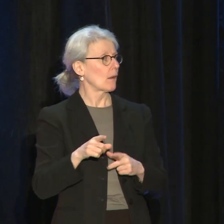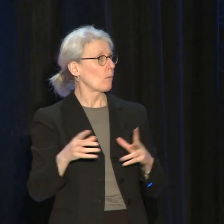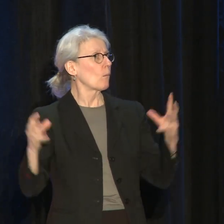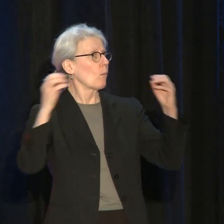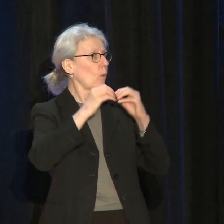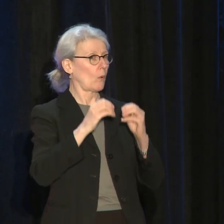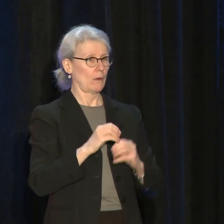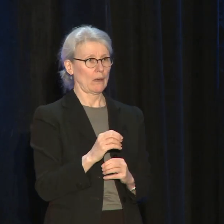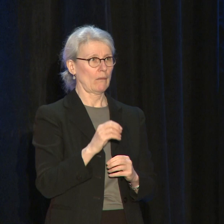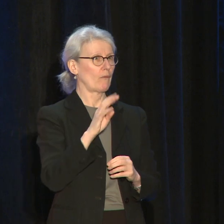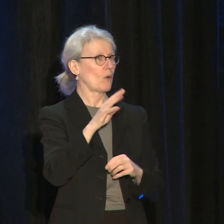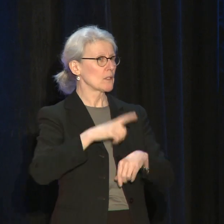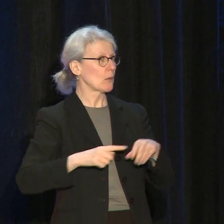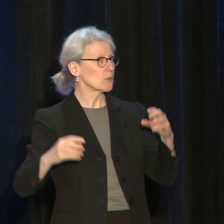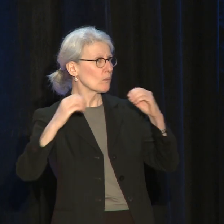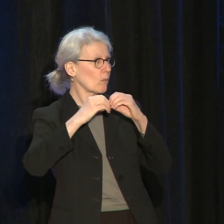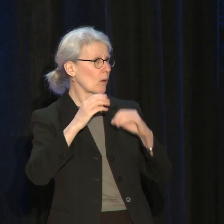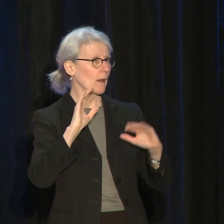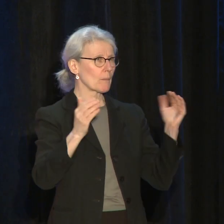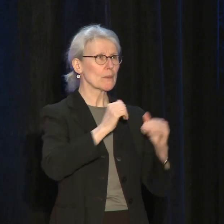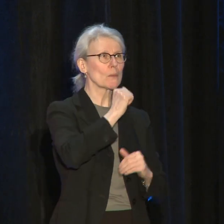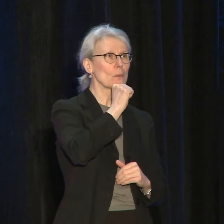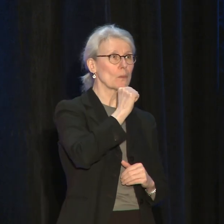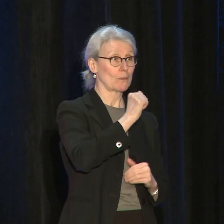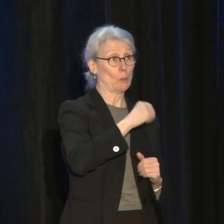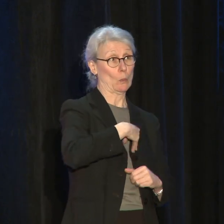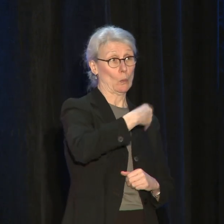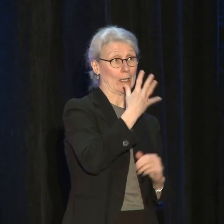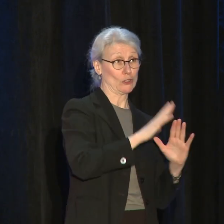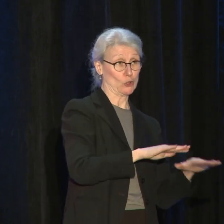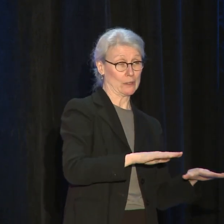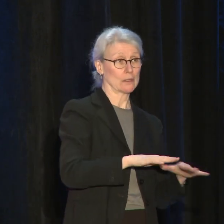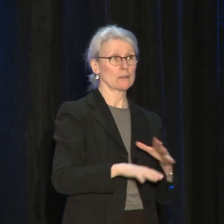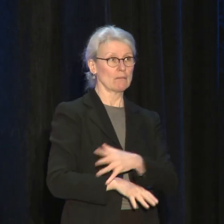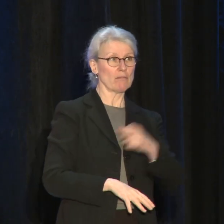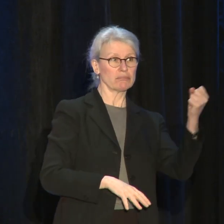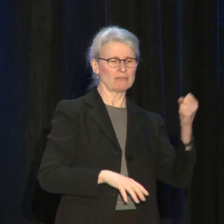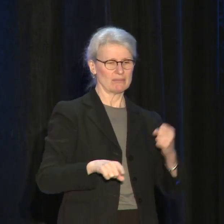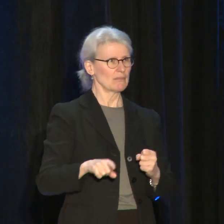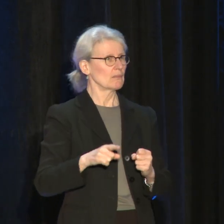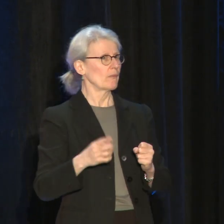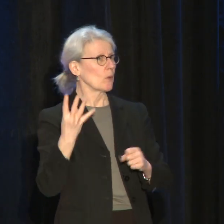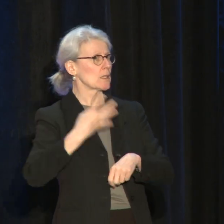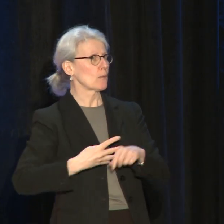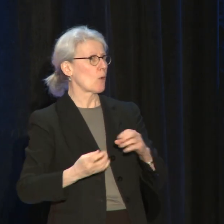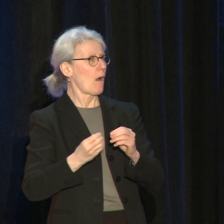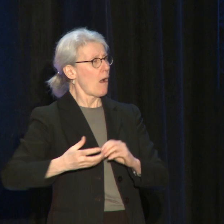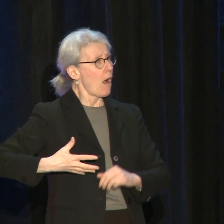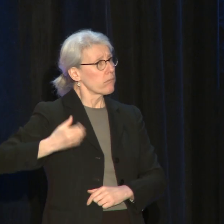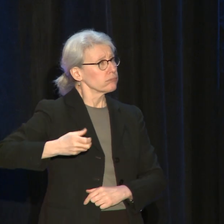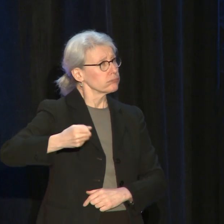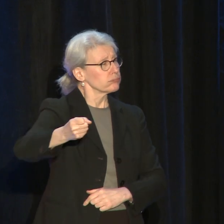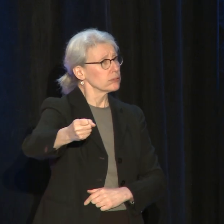as likely as white children to be taken from their families, and I began to investigate that